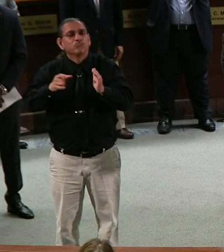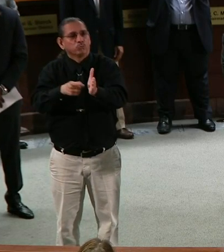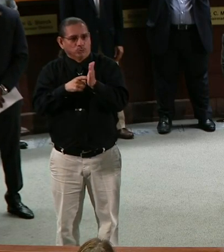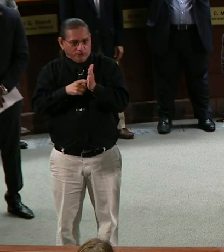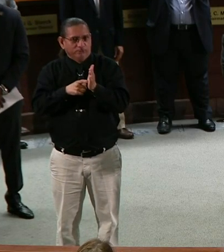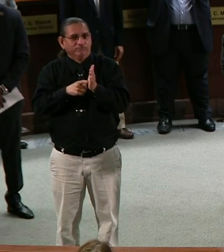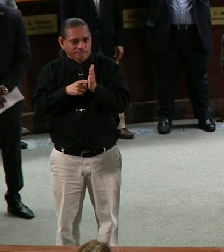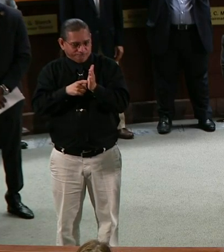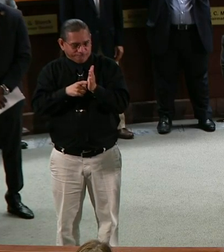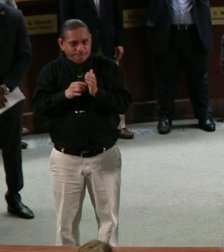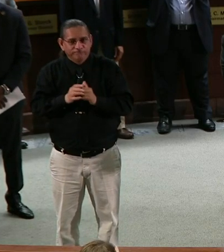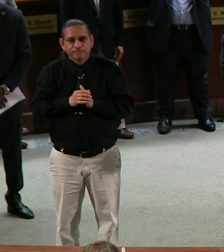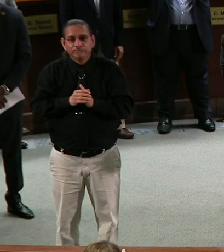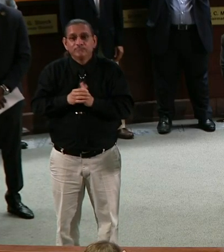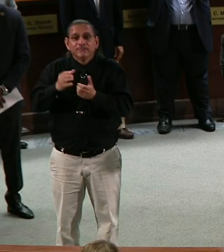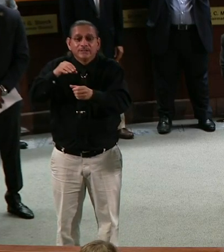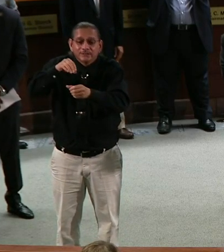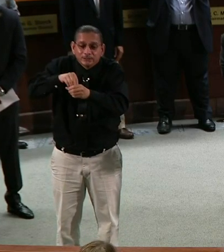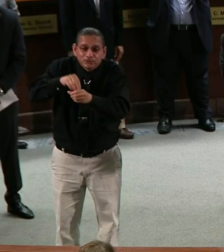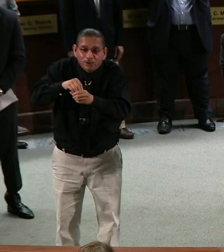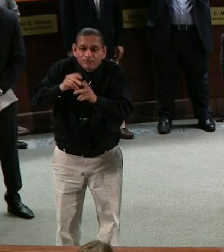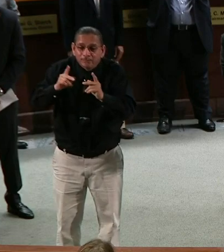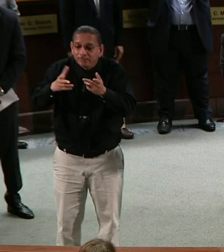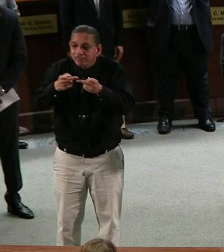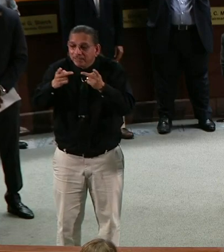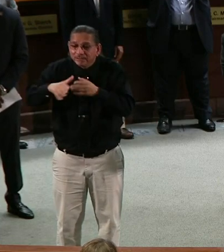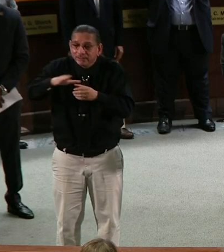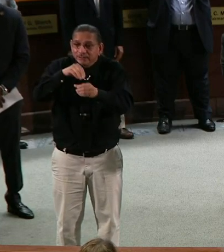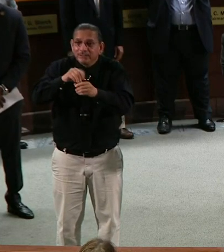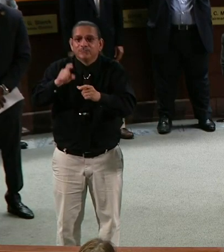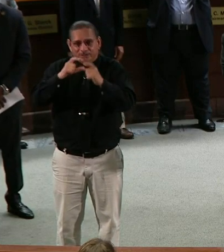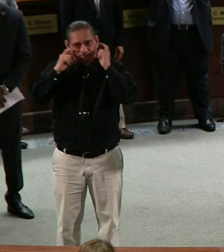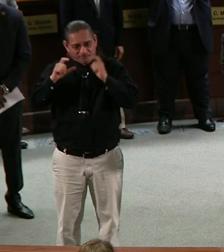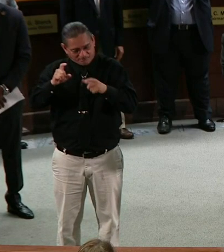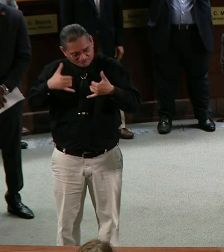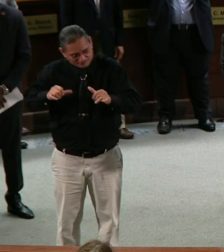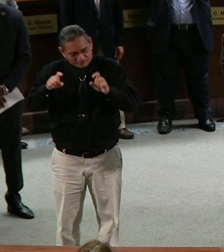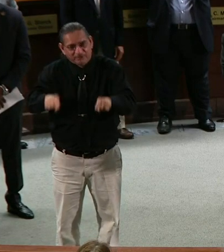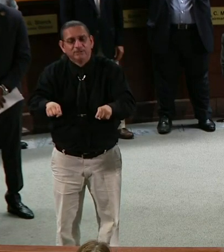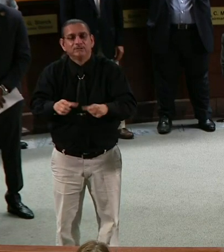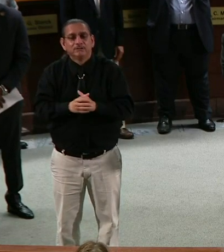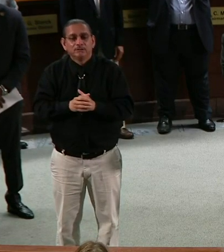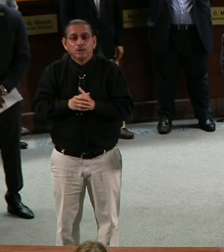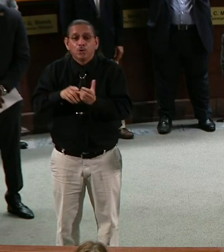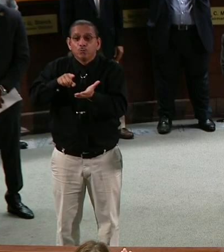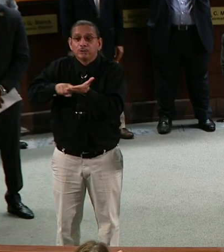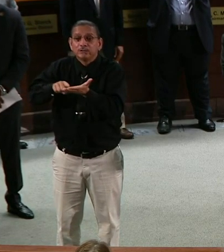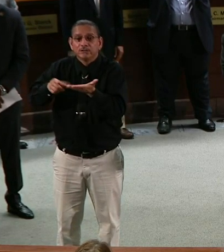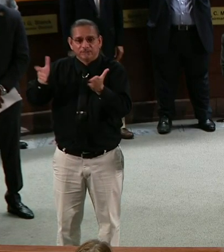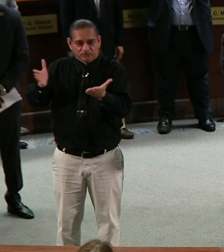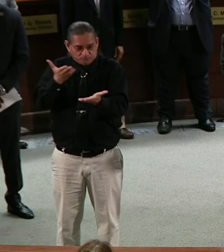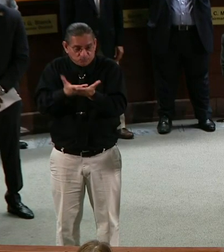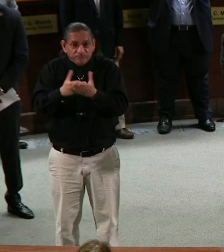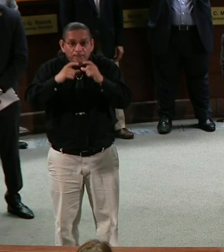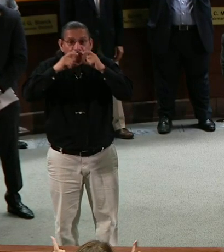COVERINGS ARE STILL REQUIRED IN INDOOR PUBLIC SPACES. STUDIES